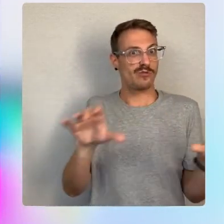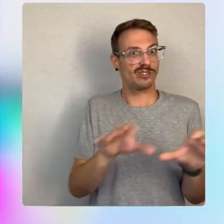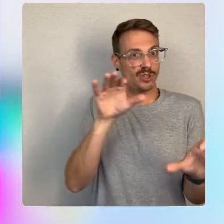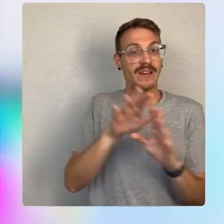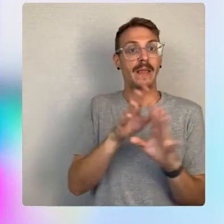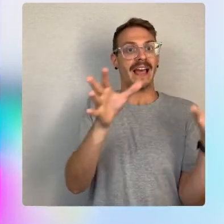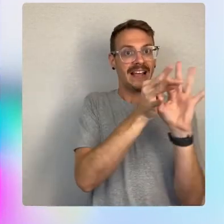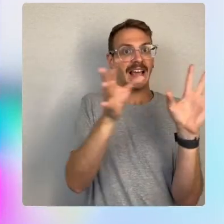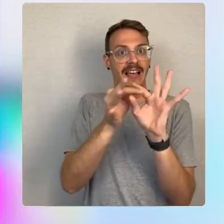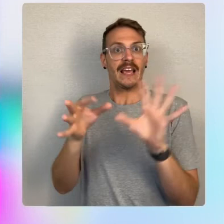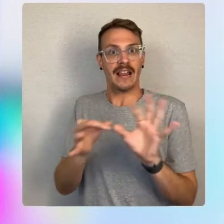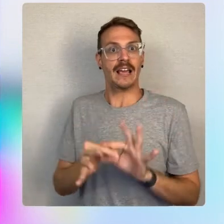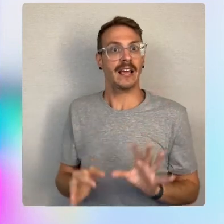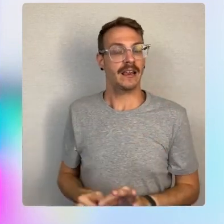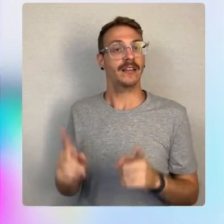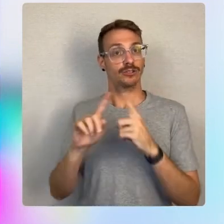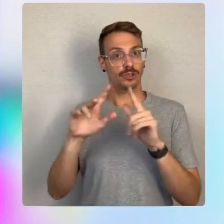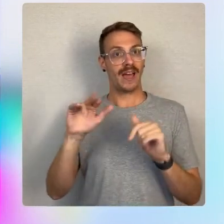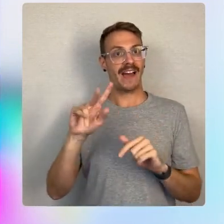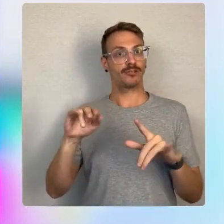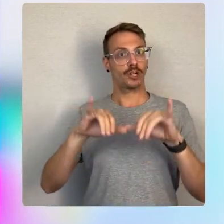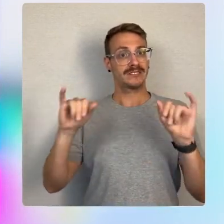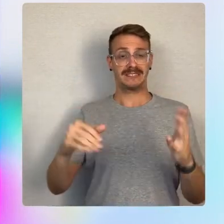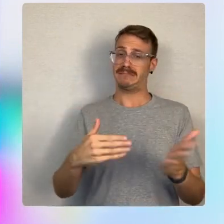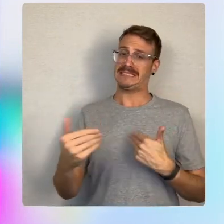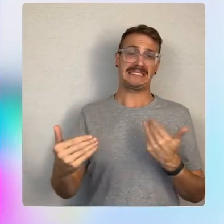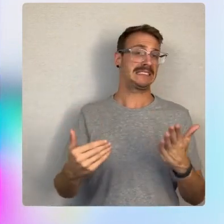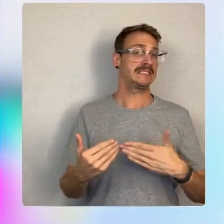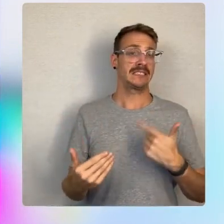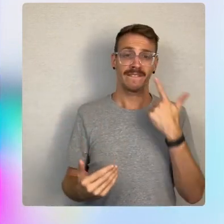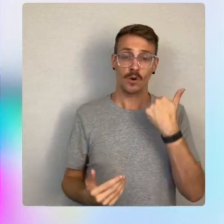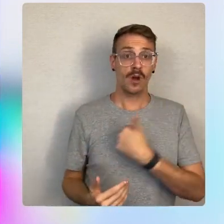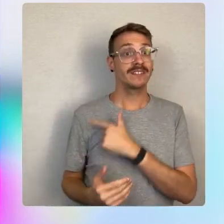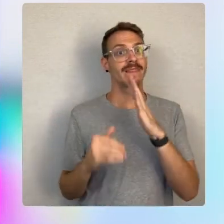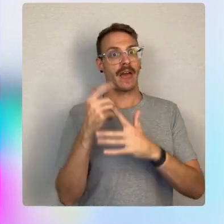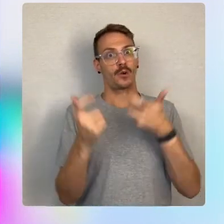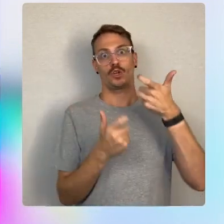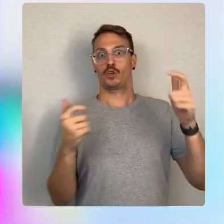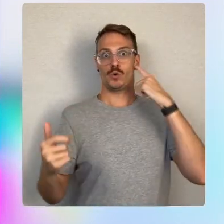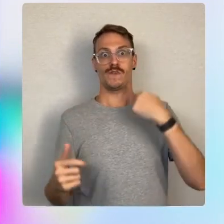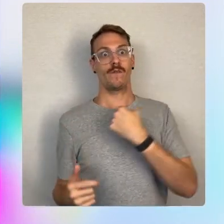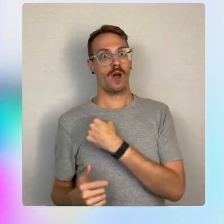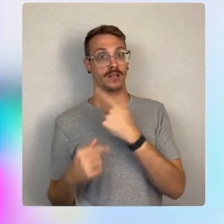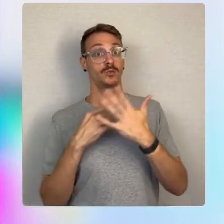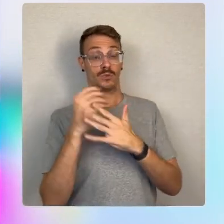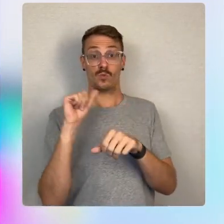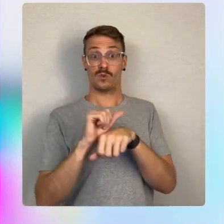and connect that to the avatar system pretty easily. That was huge for us when we were working on the code